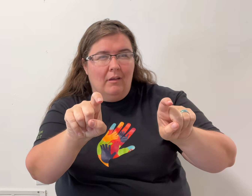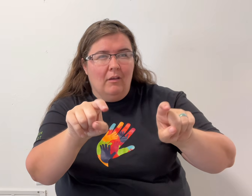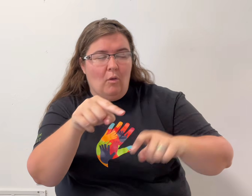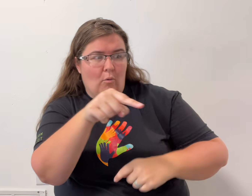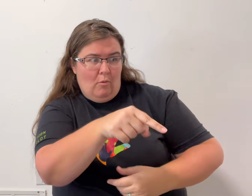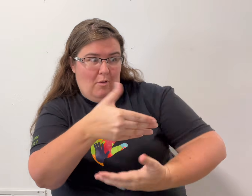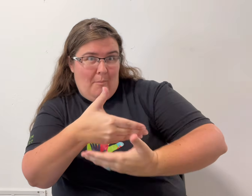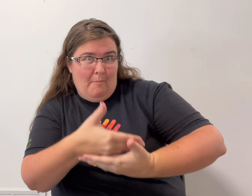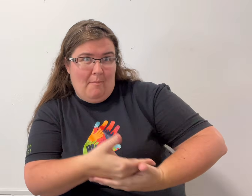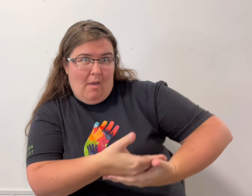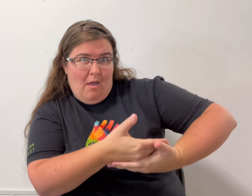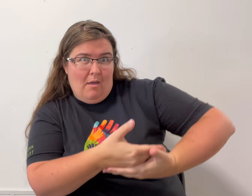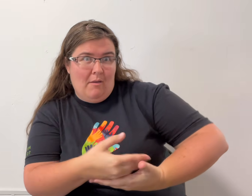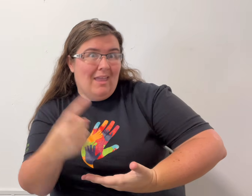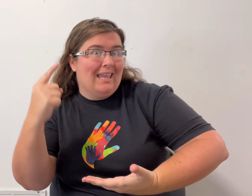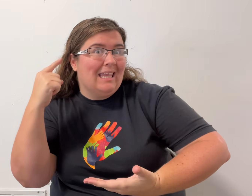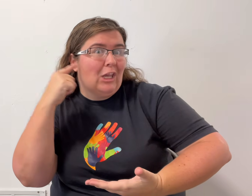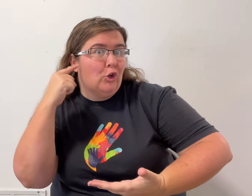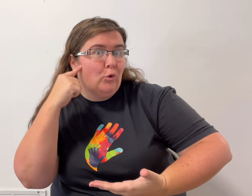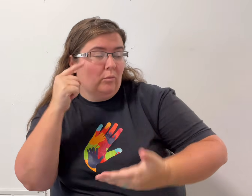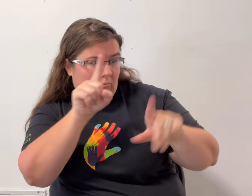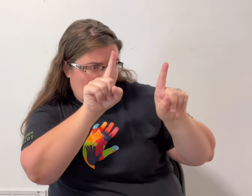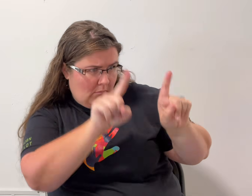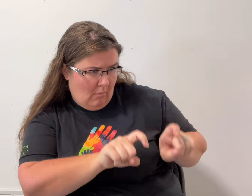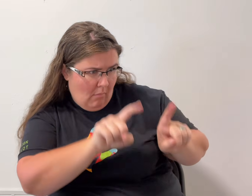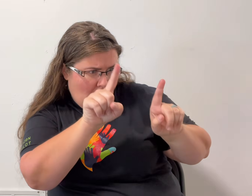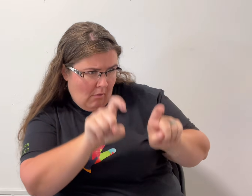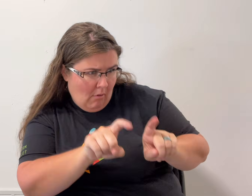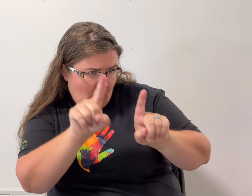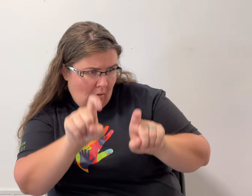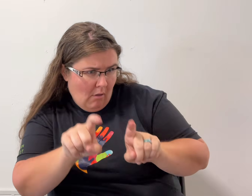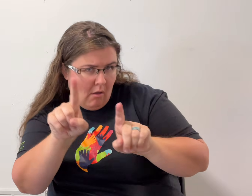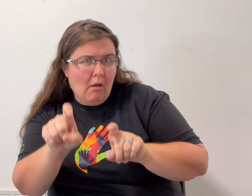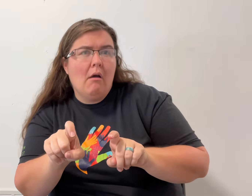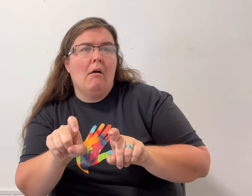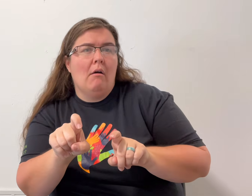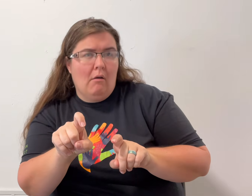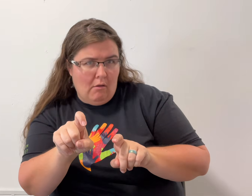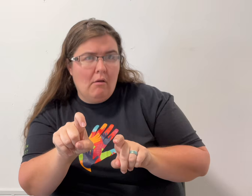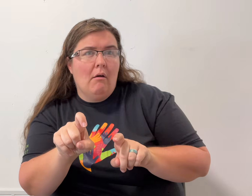So the gave the baby a HEARING TEST